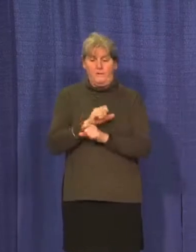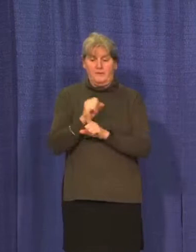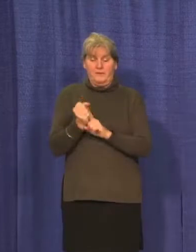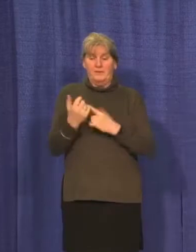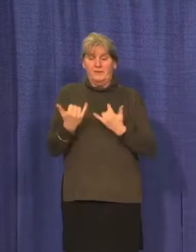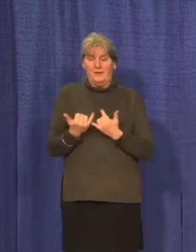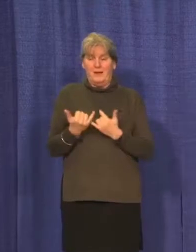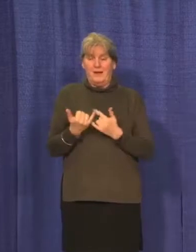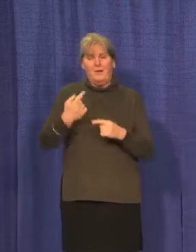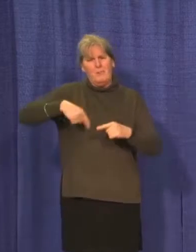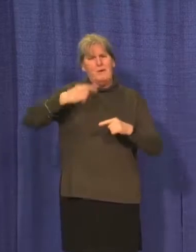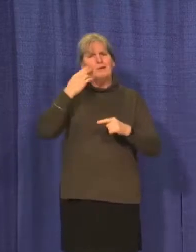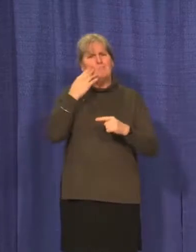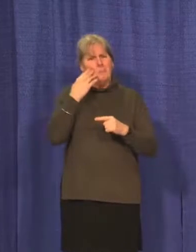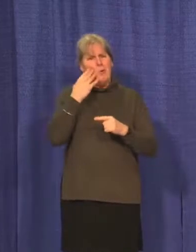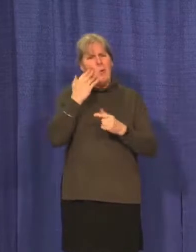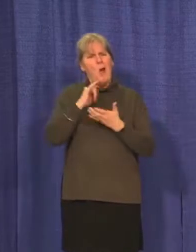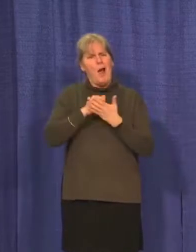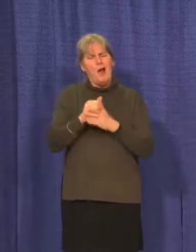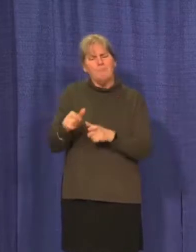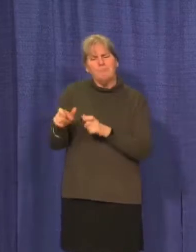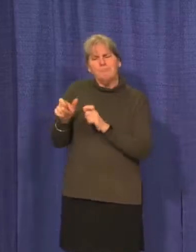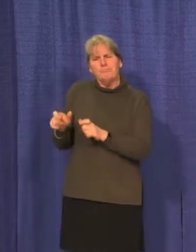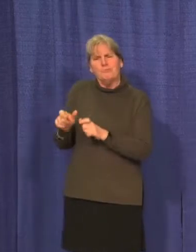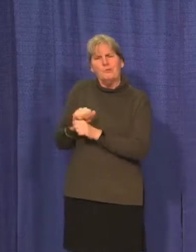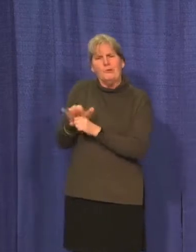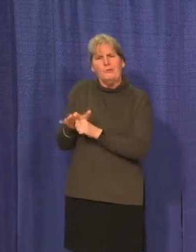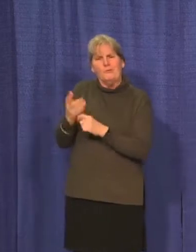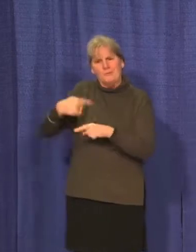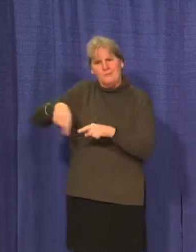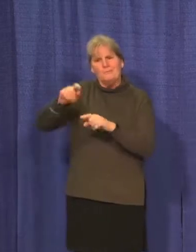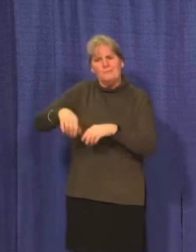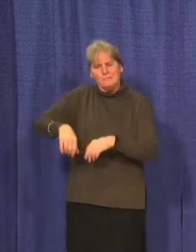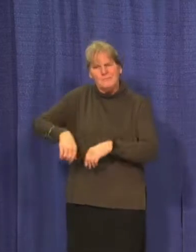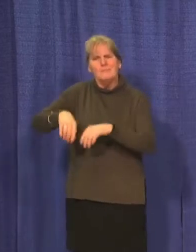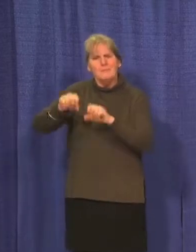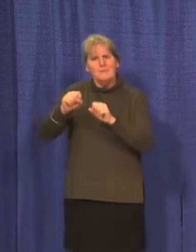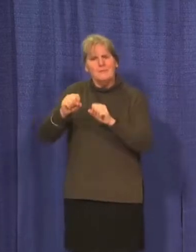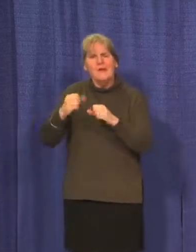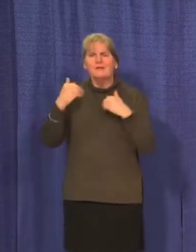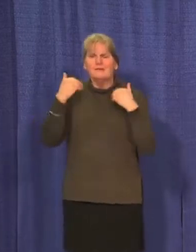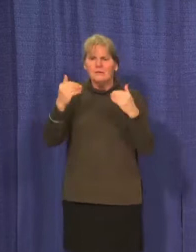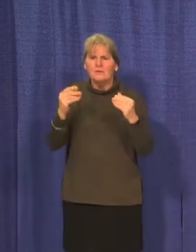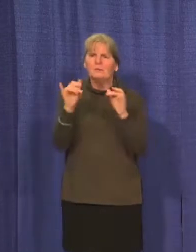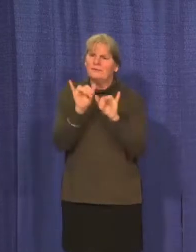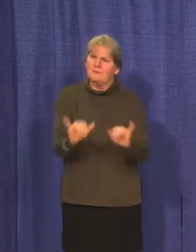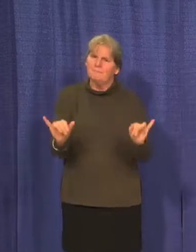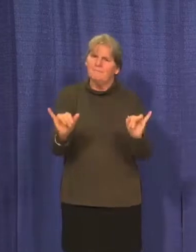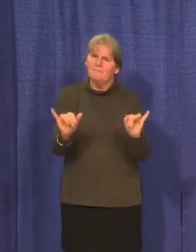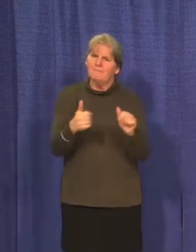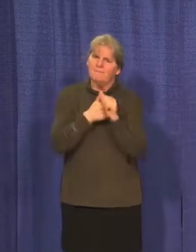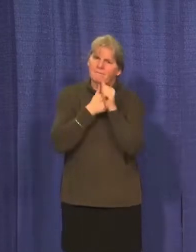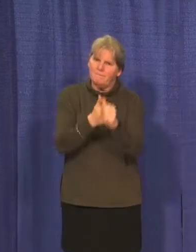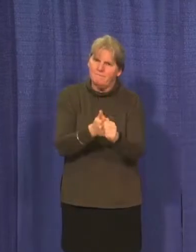position, we know what to do to keep COVID numbers low. We can and need to keep doing